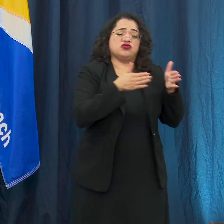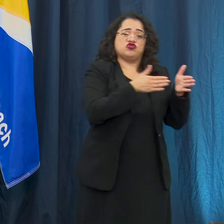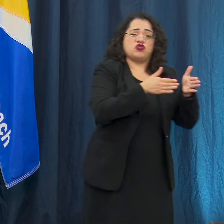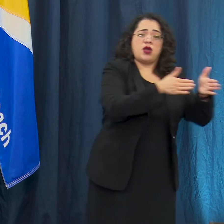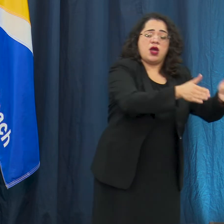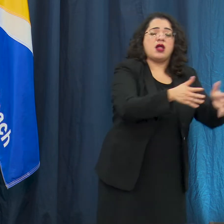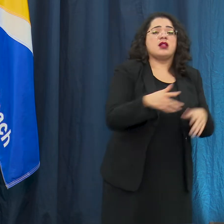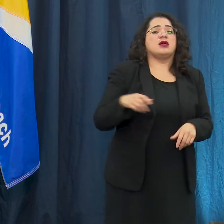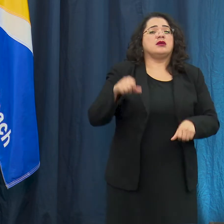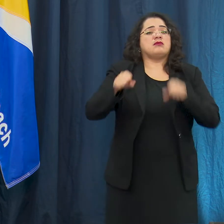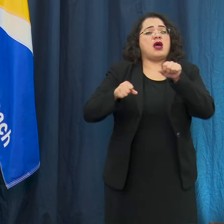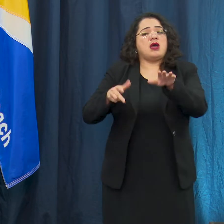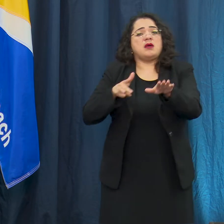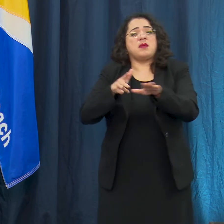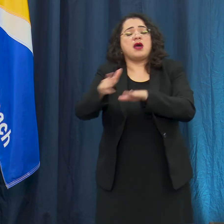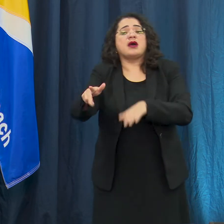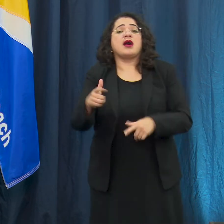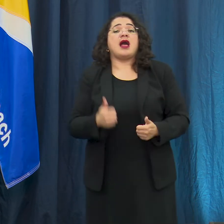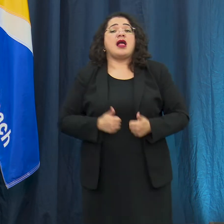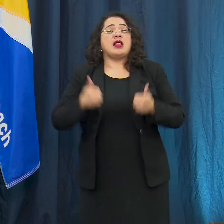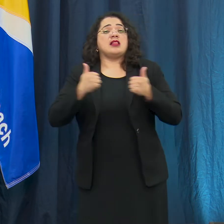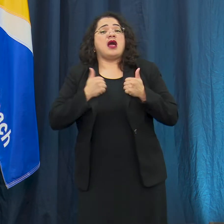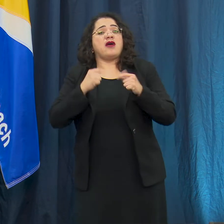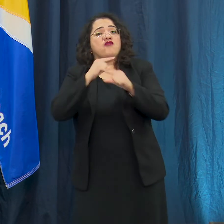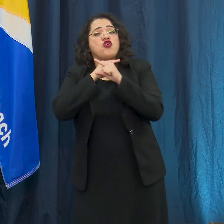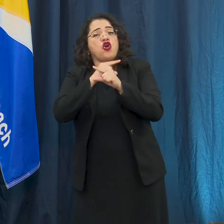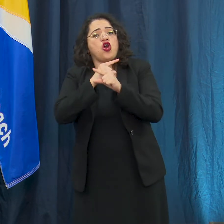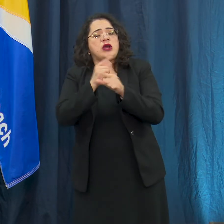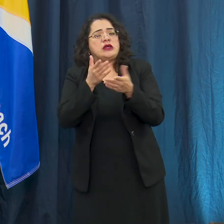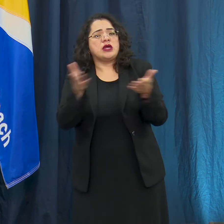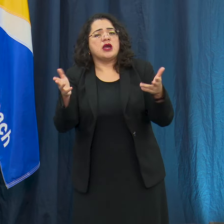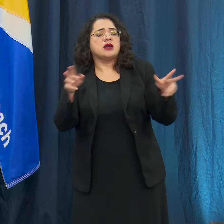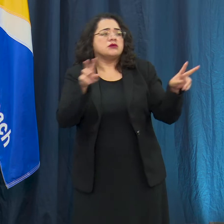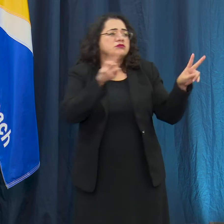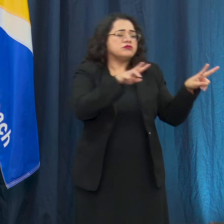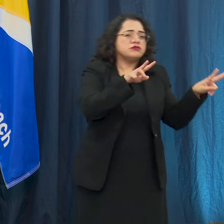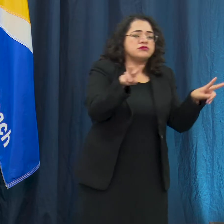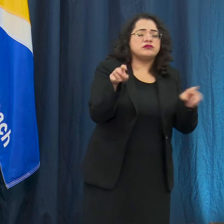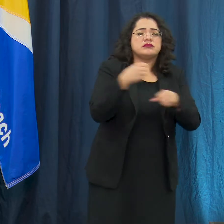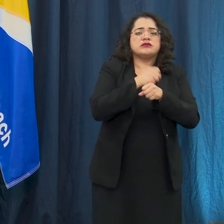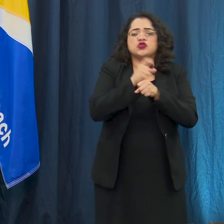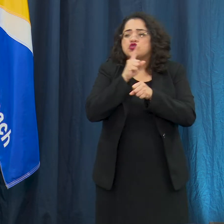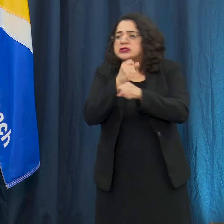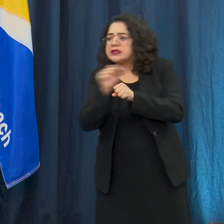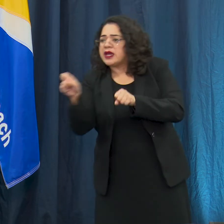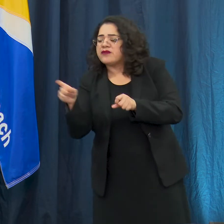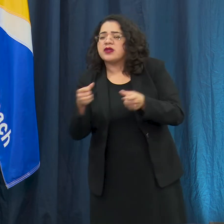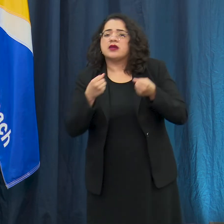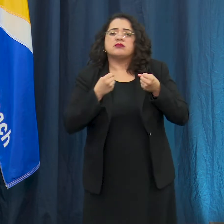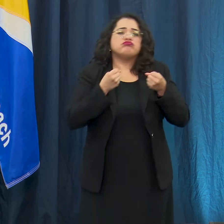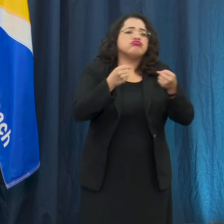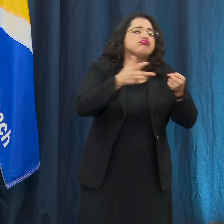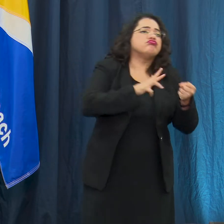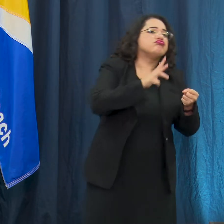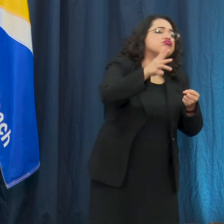we're gonna have lifeguards out there patrolling and coming out going up and down the beach making sure there's no gathering and that